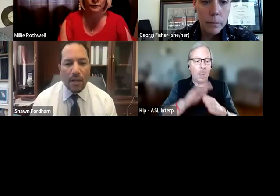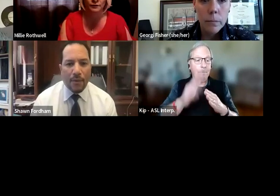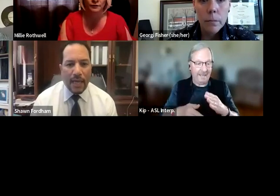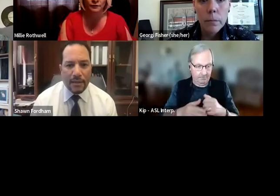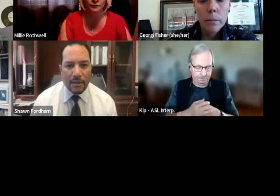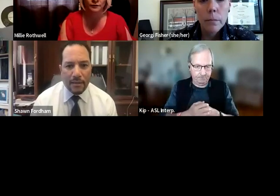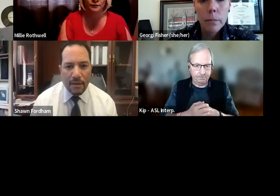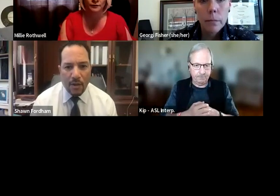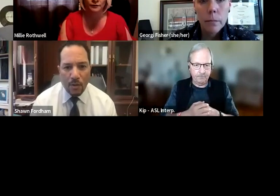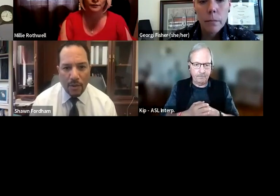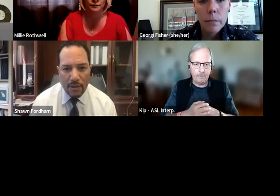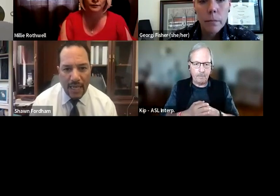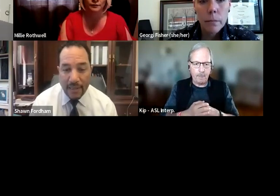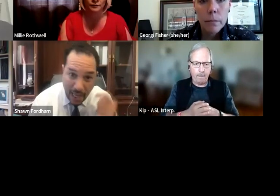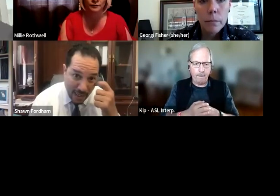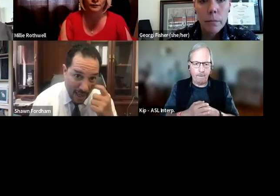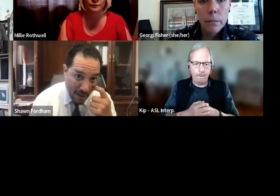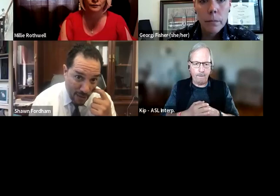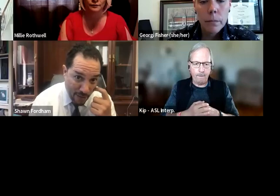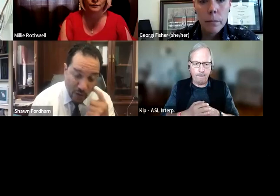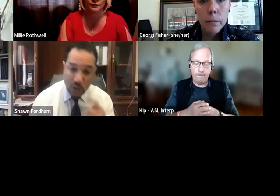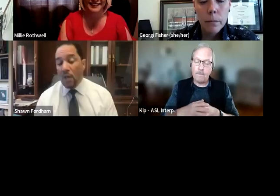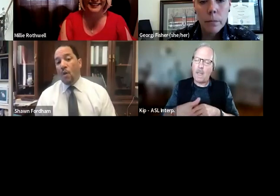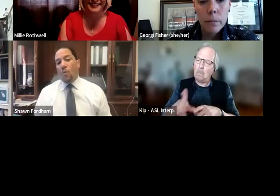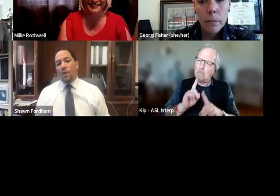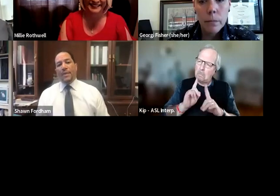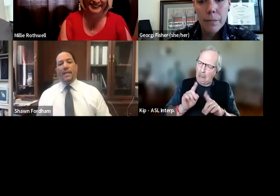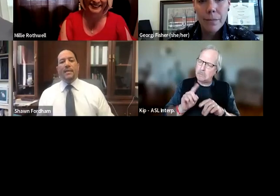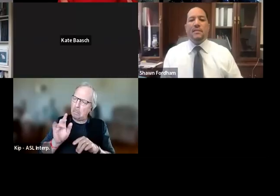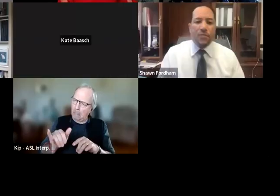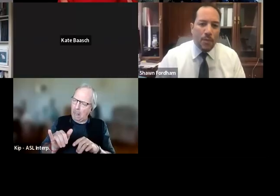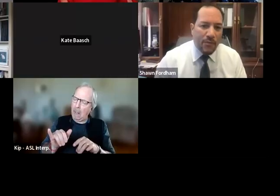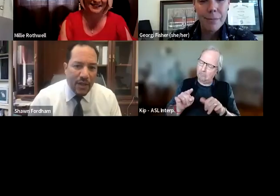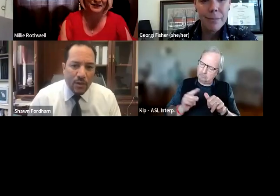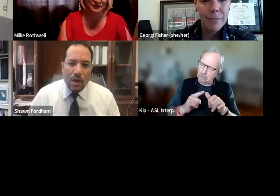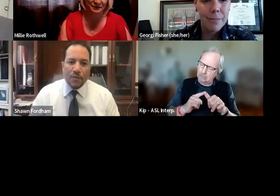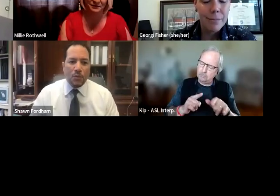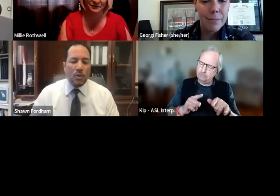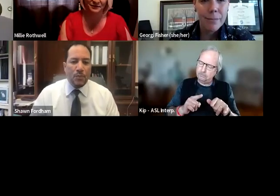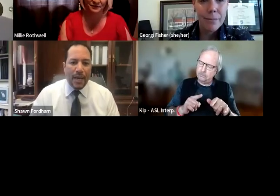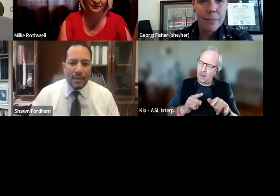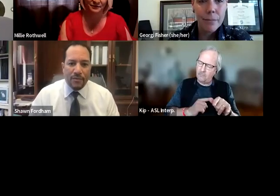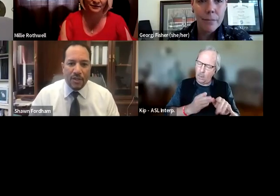I would like to, you know, take a shot at that first, one thing, and this is from a field office perspective,